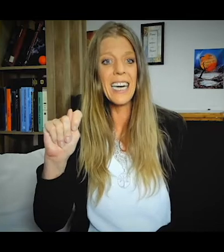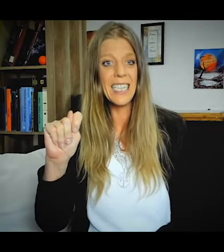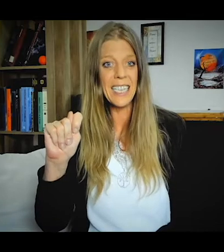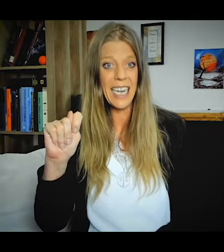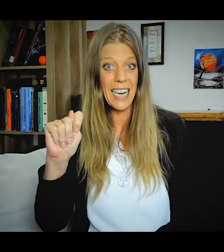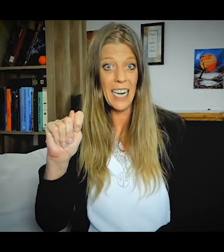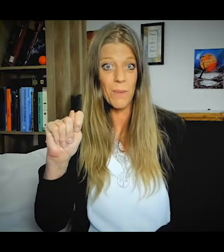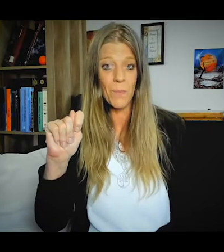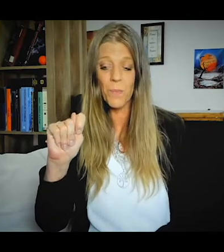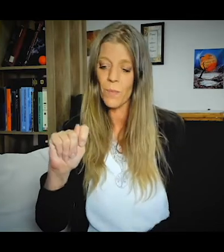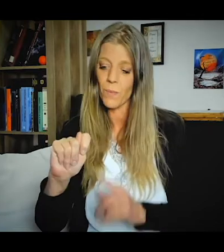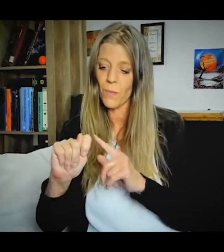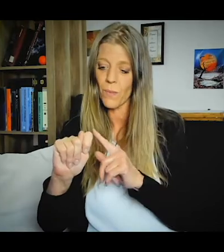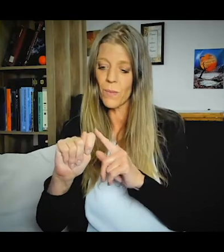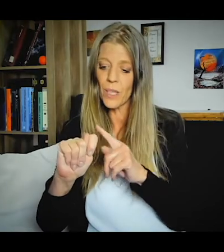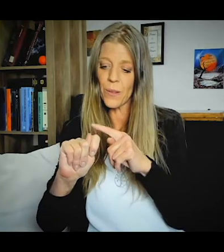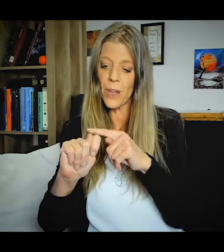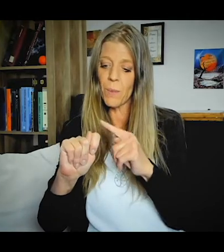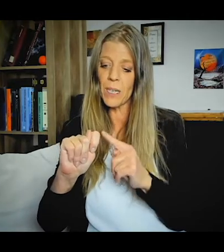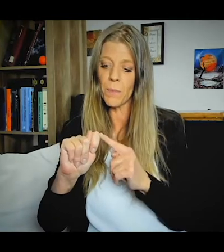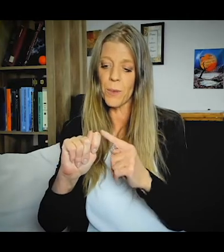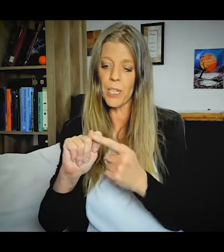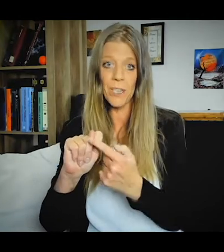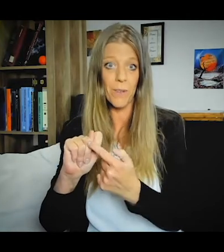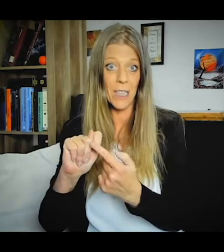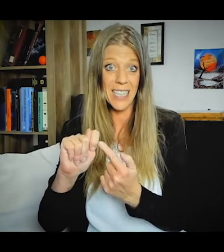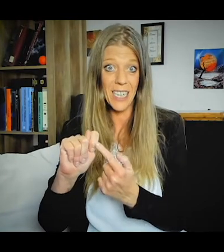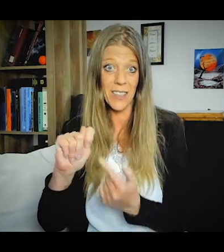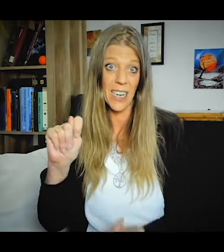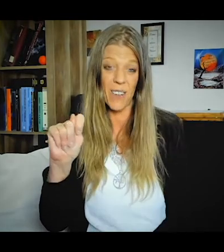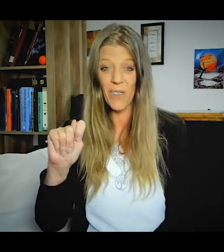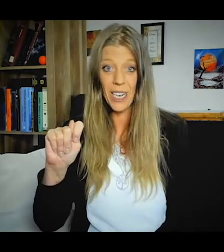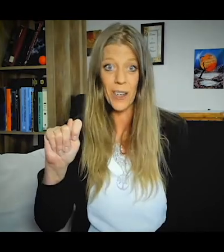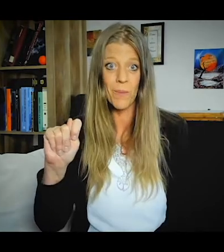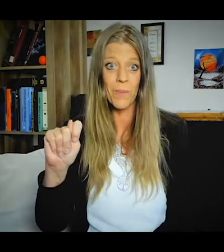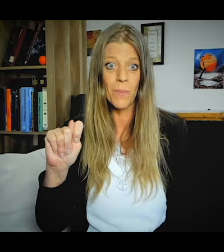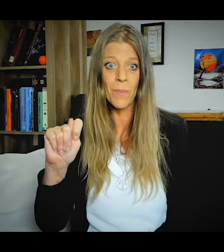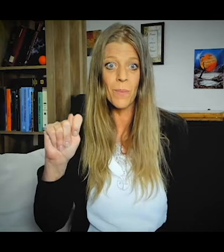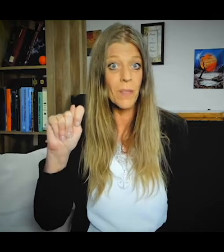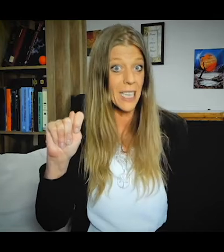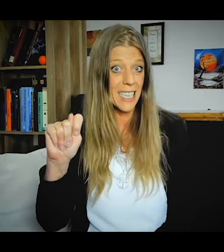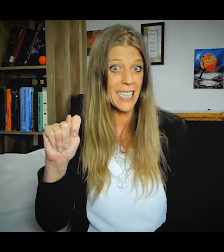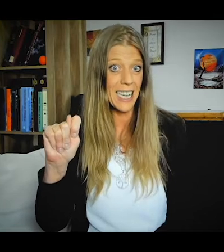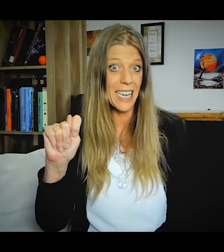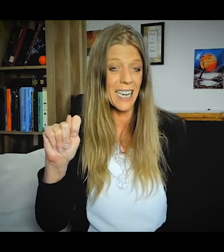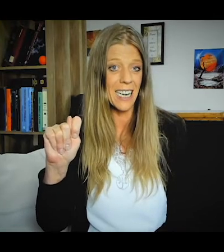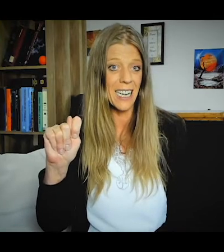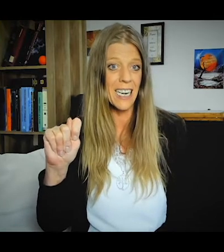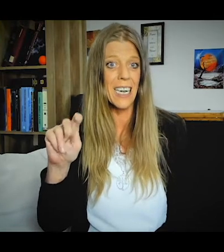T - The thumb is between your first and second finger. - T -